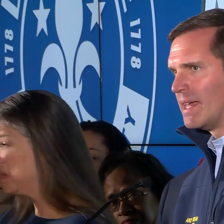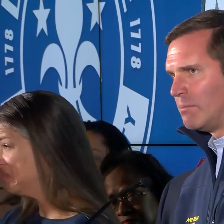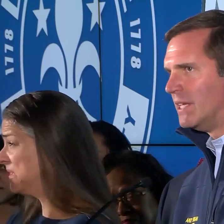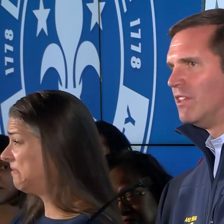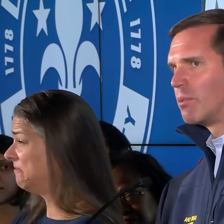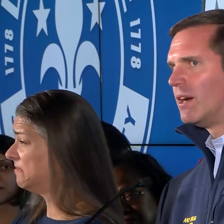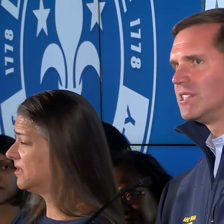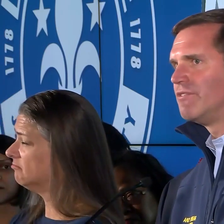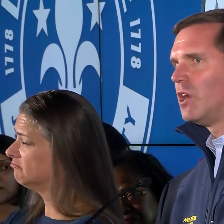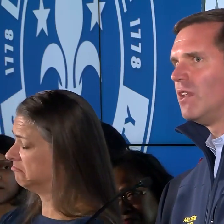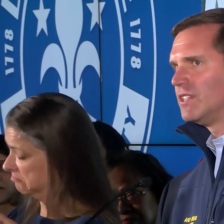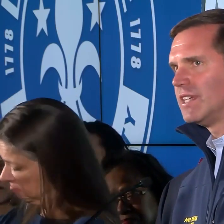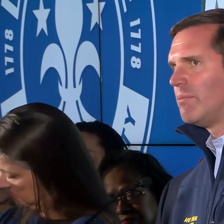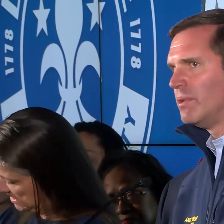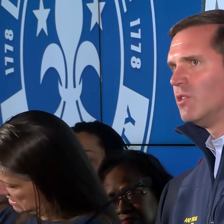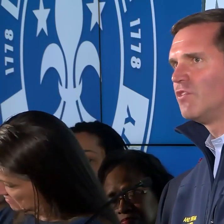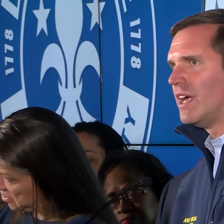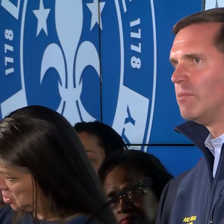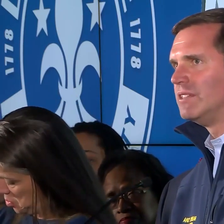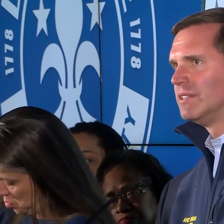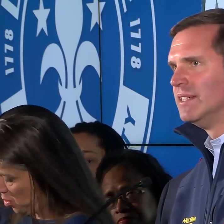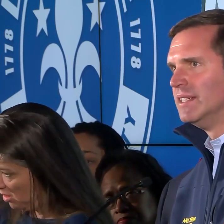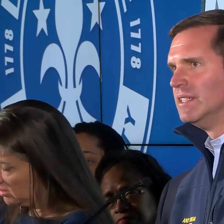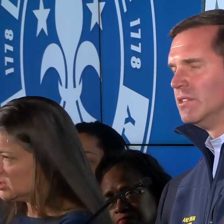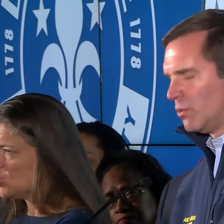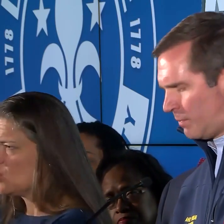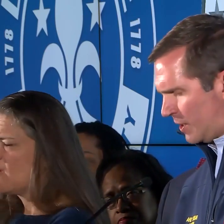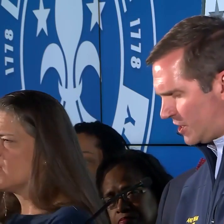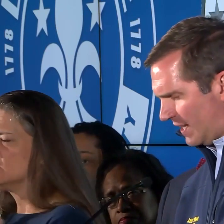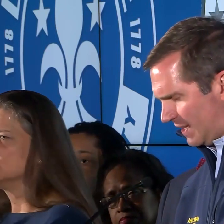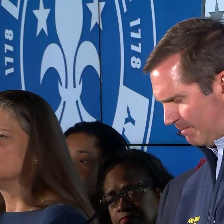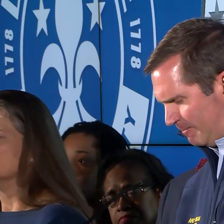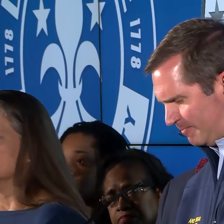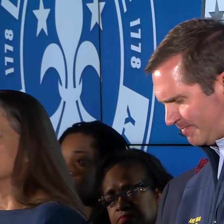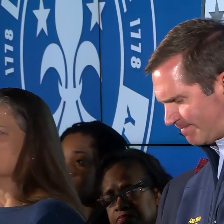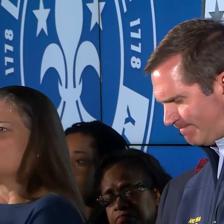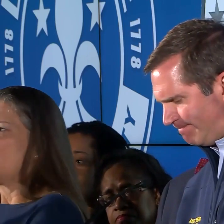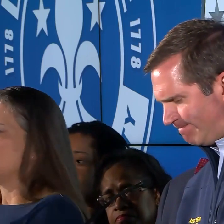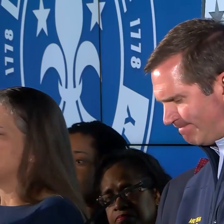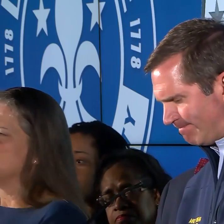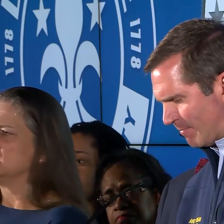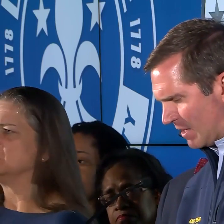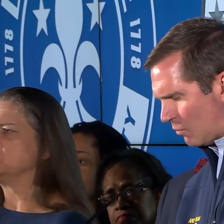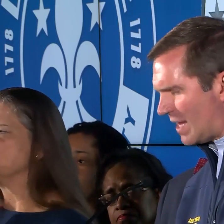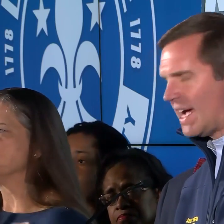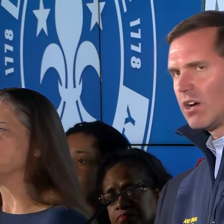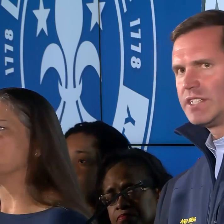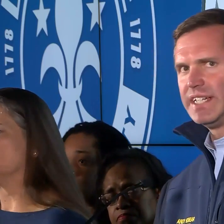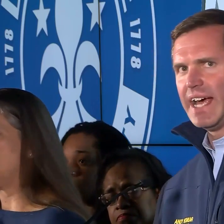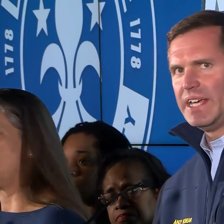and I believe that prayers lift all of us up and those families would appreciate them. And while I heard today